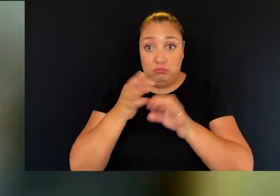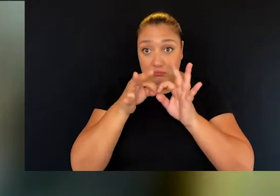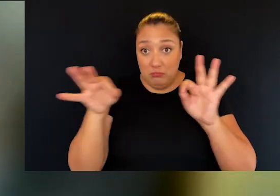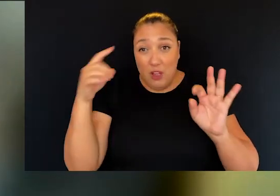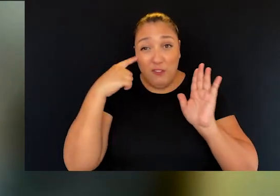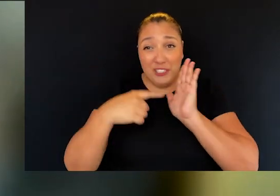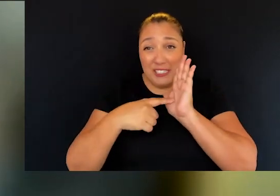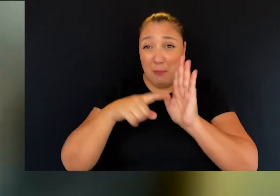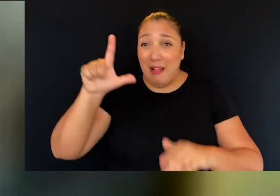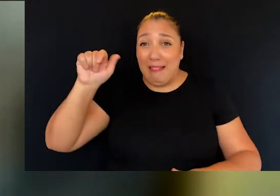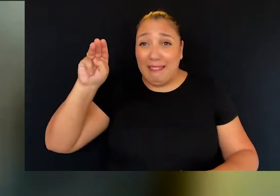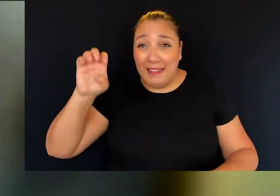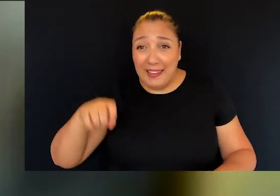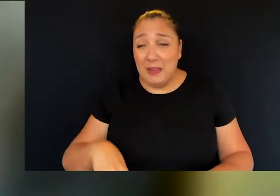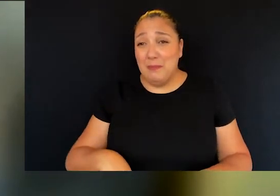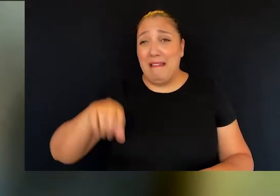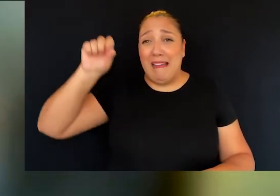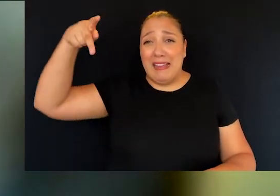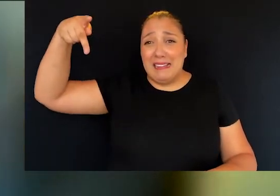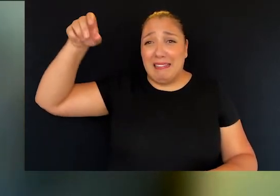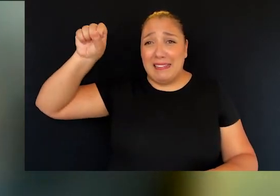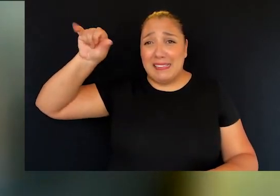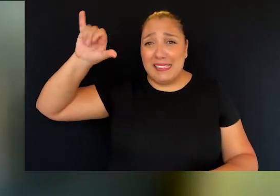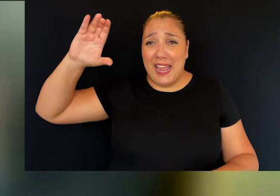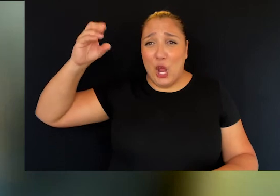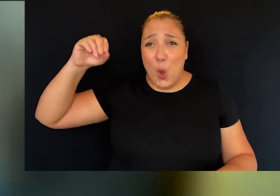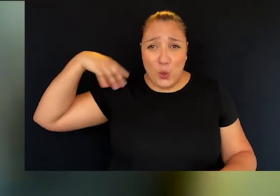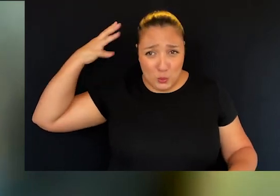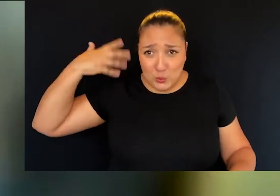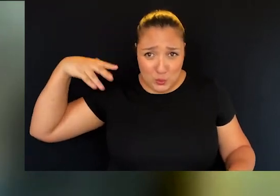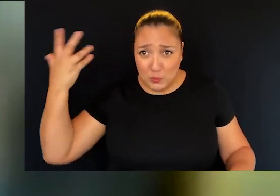And it is important today, even though these artists